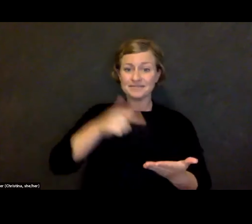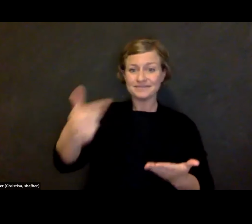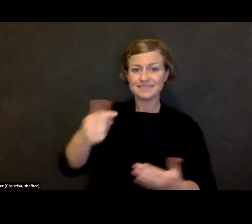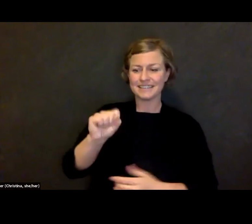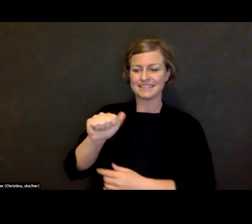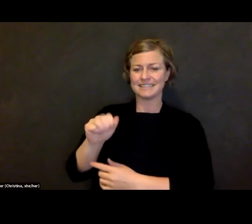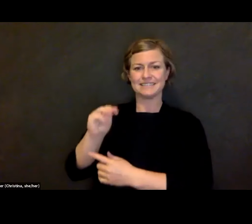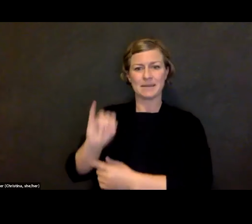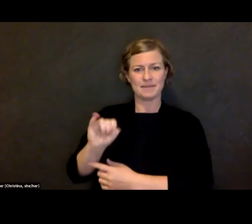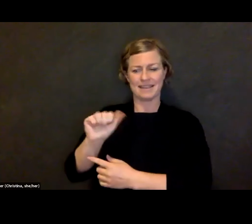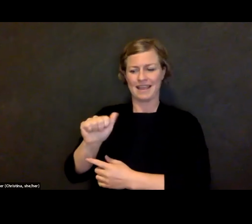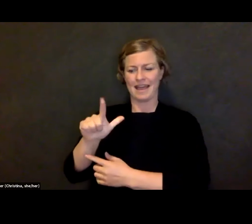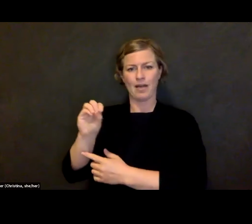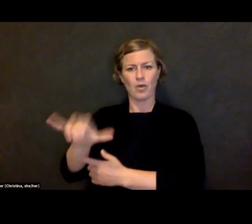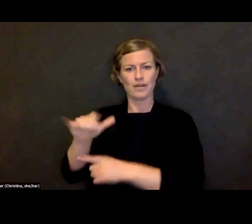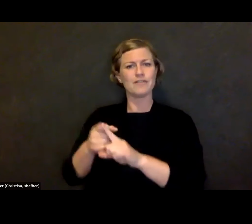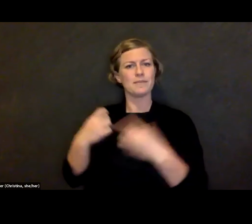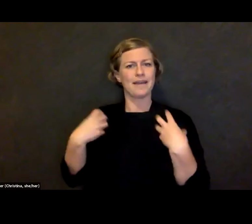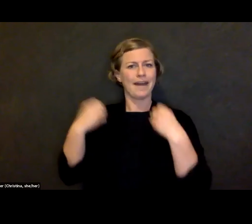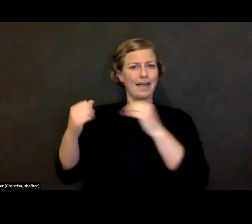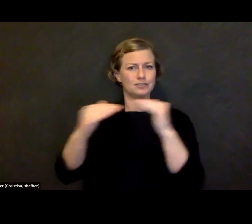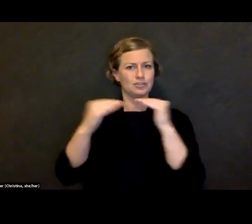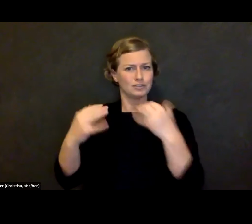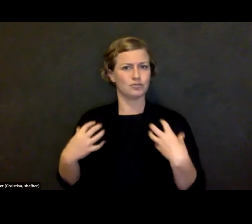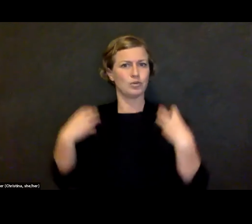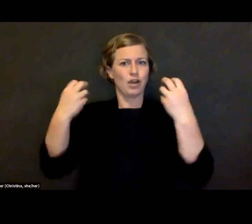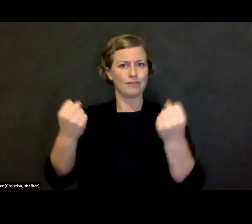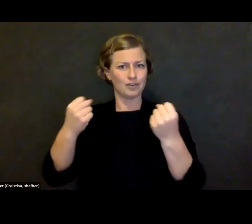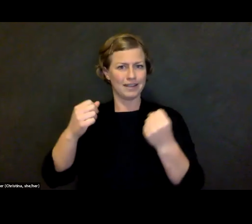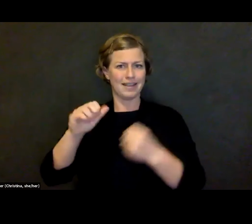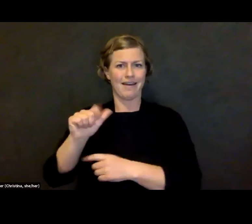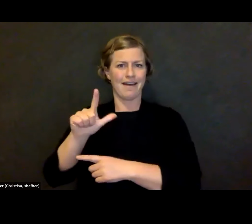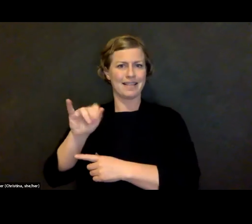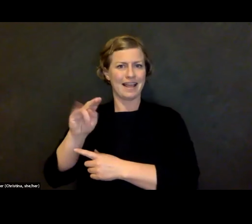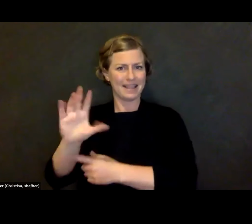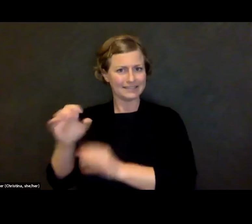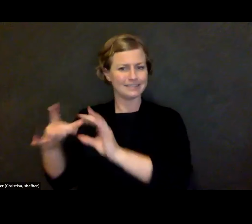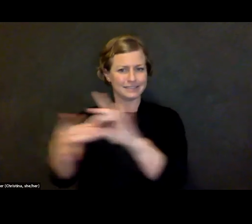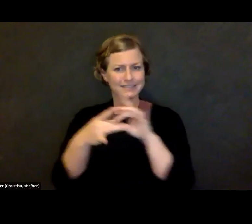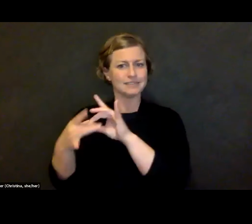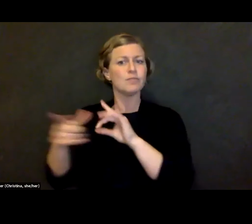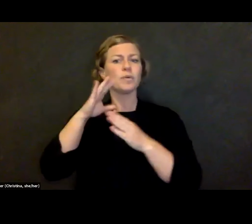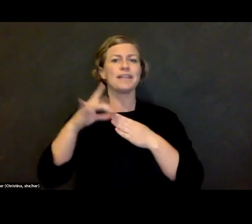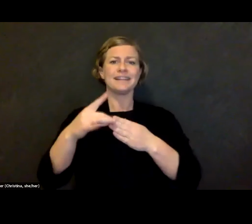So thank you. I hope that your conversations are productive and